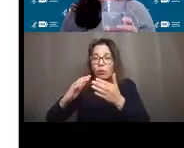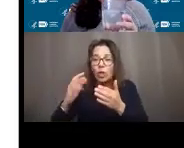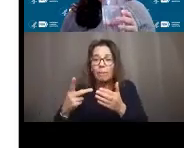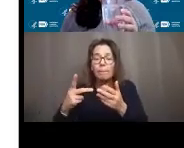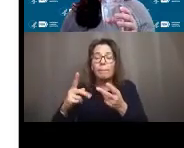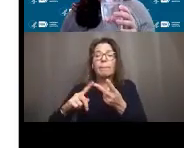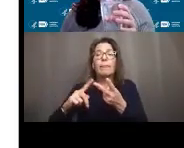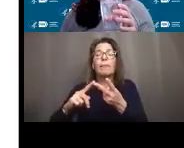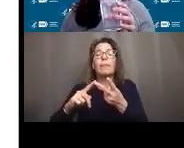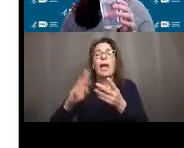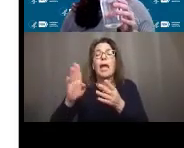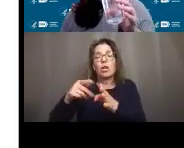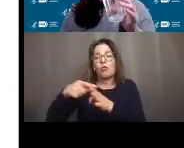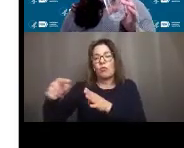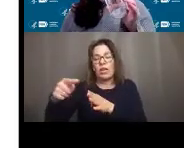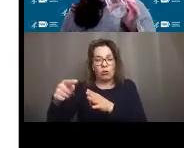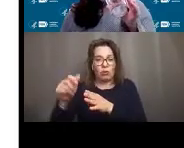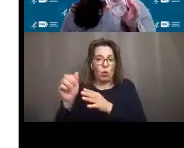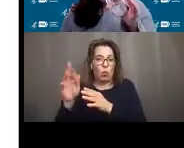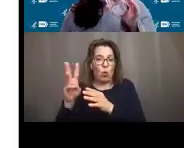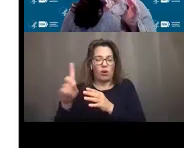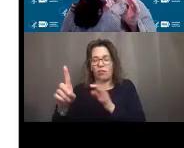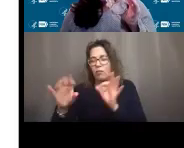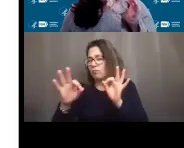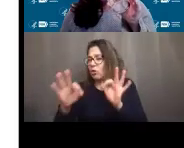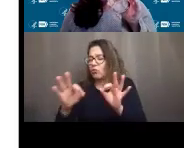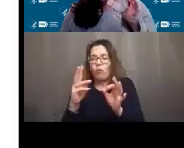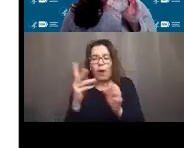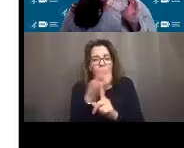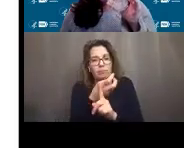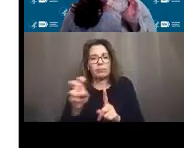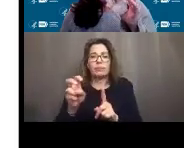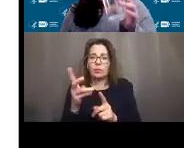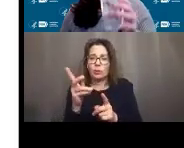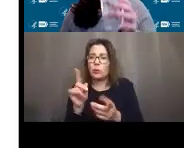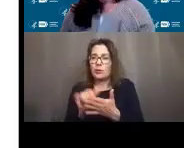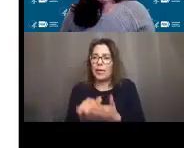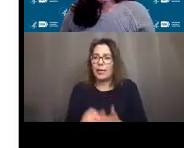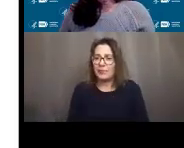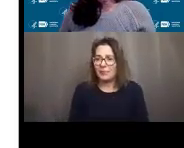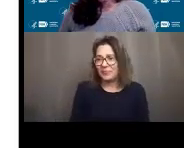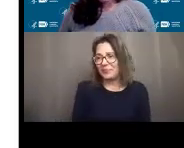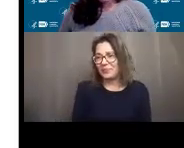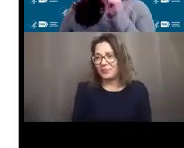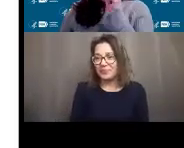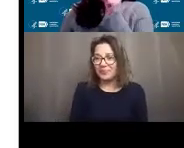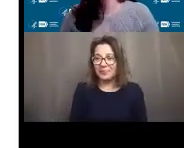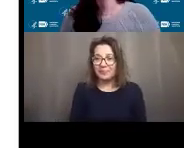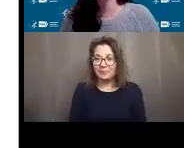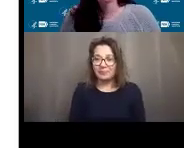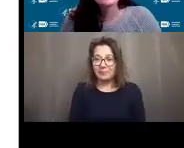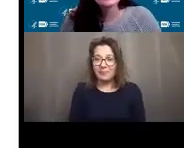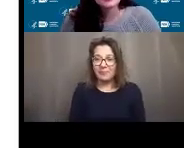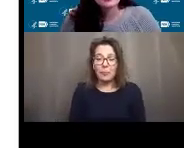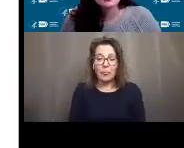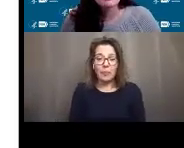to basically extend your research around the area of Alzheimer's, so collaborating with an Alzheimer's researcher